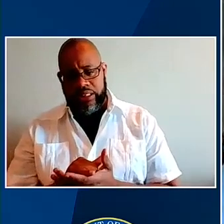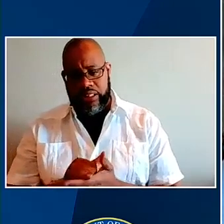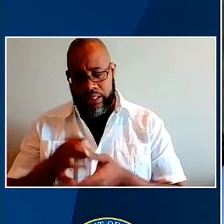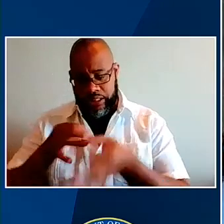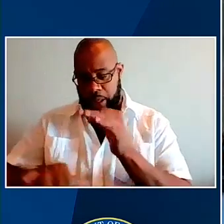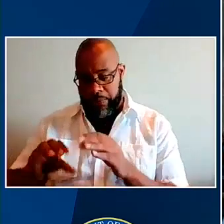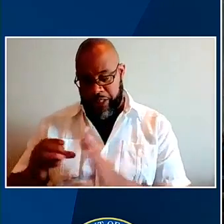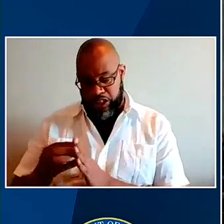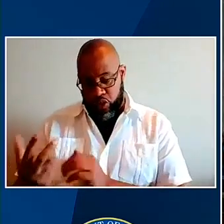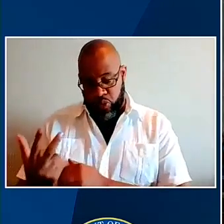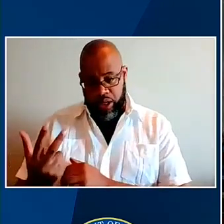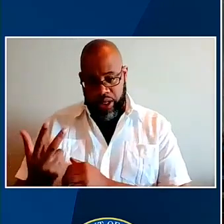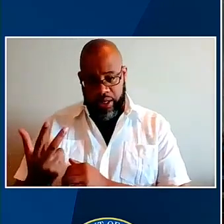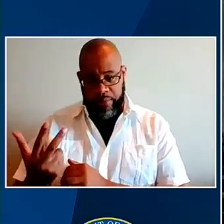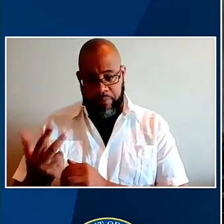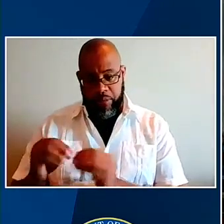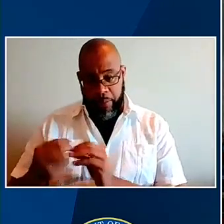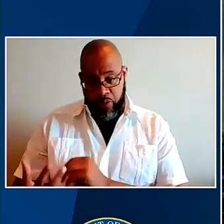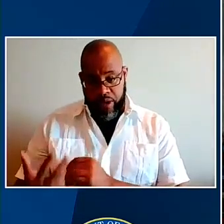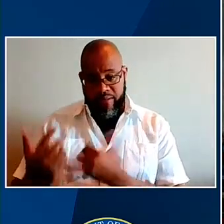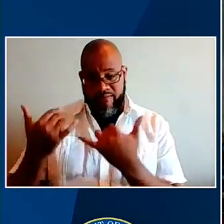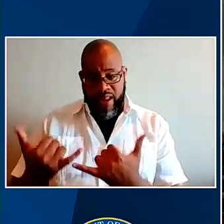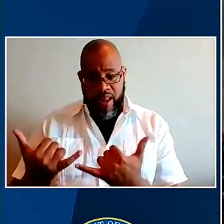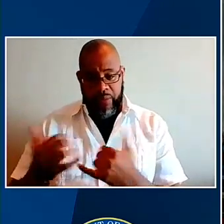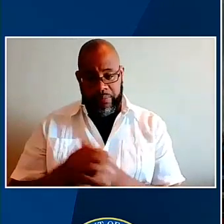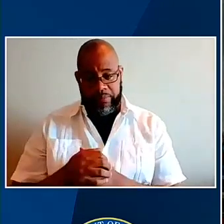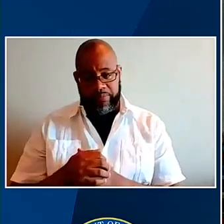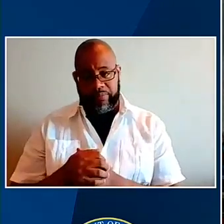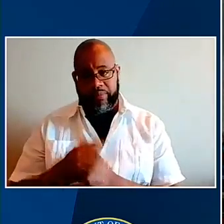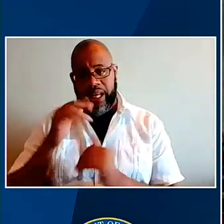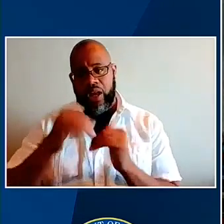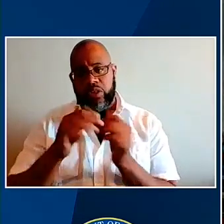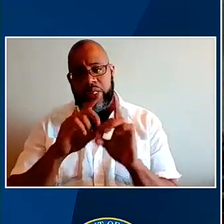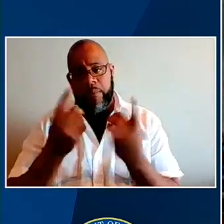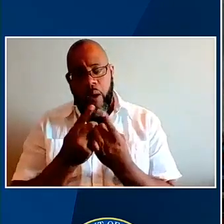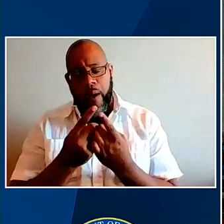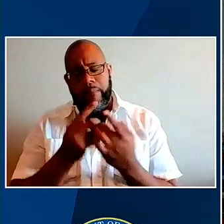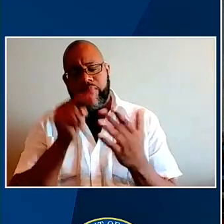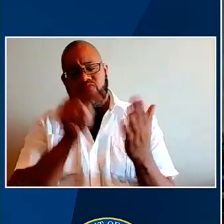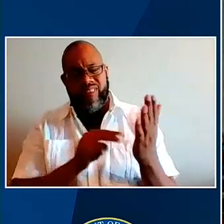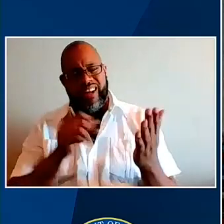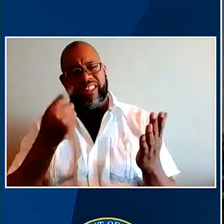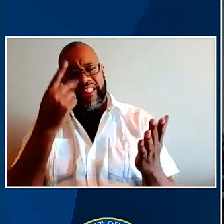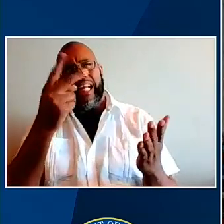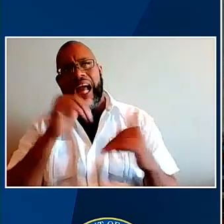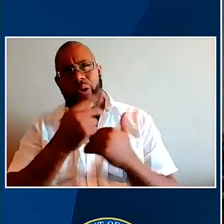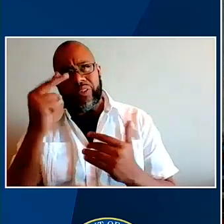I now see how the Department is reading it, but I just want to point out, when you